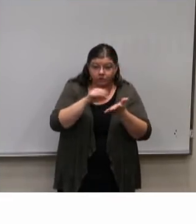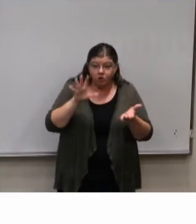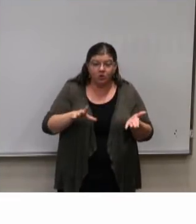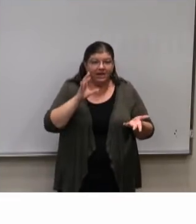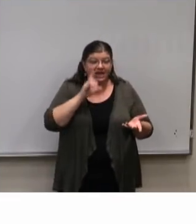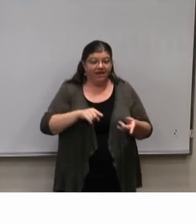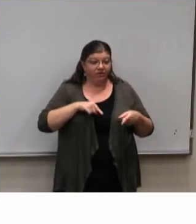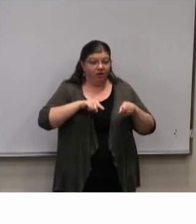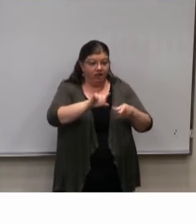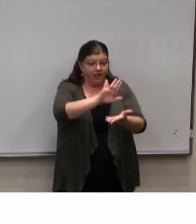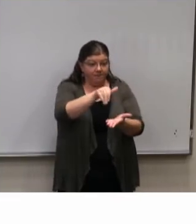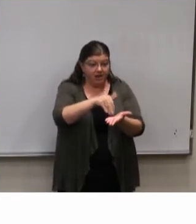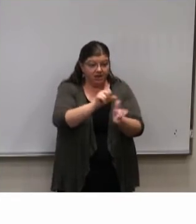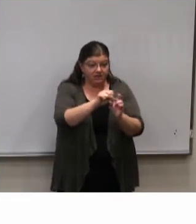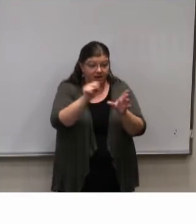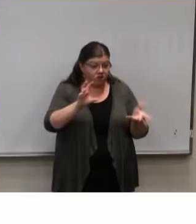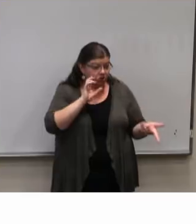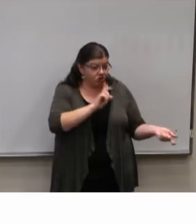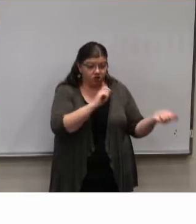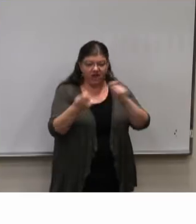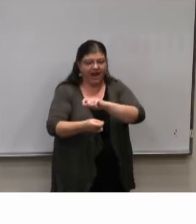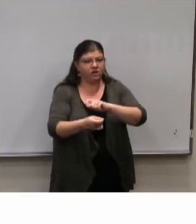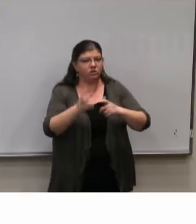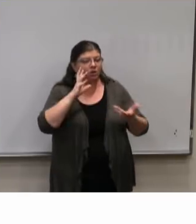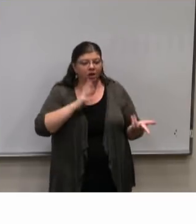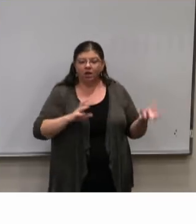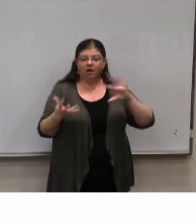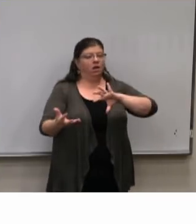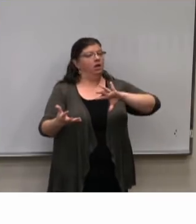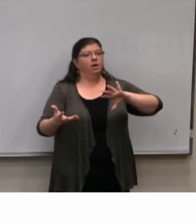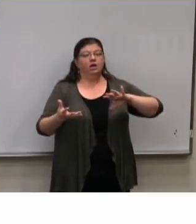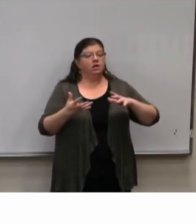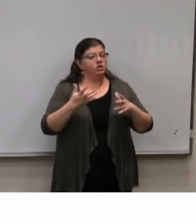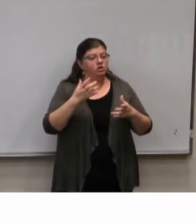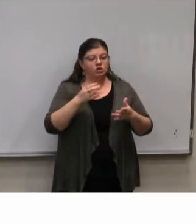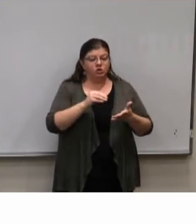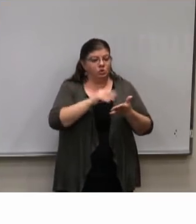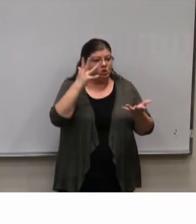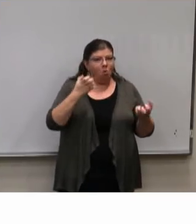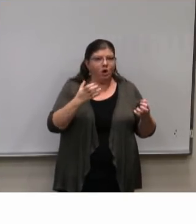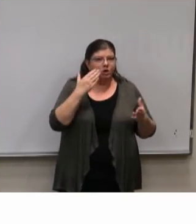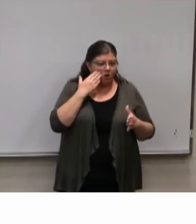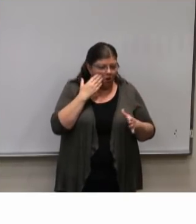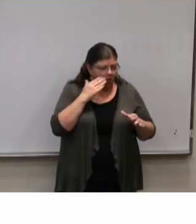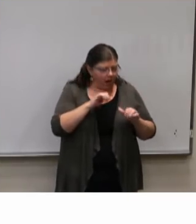to change modalities midterm. Students want to know how their classes are going to be offered,